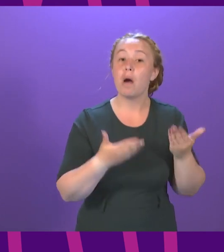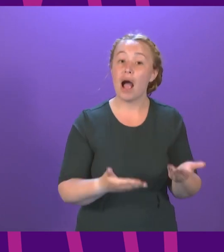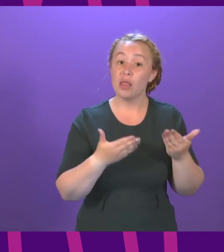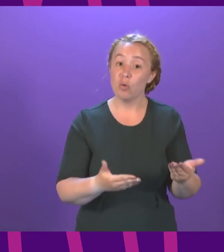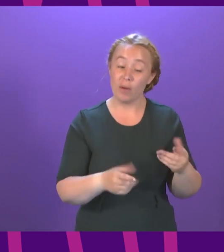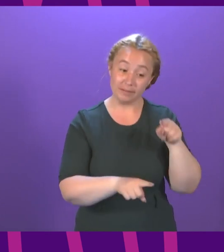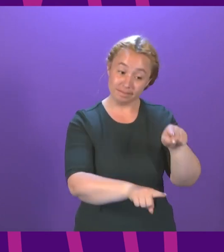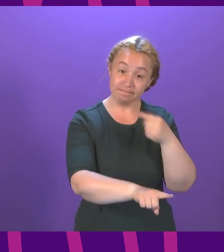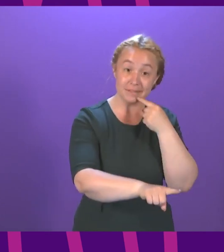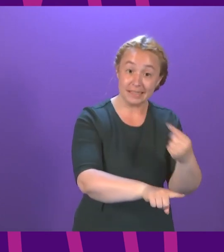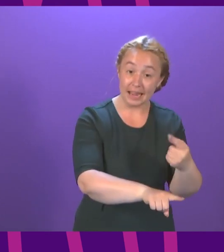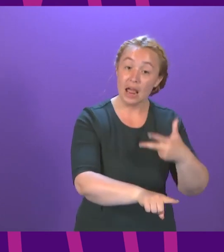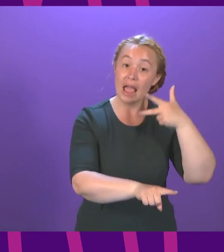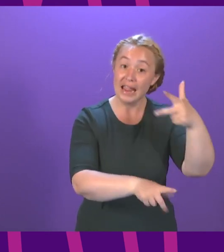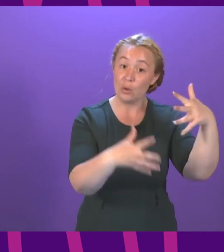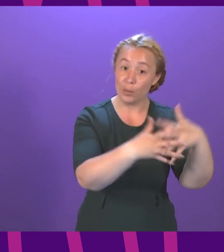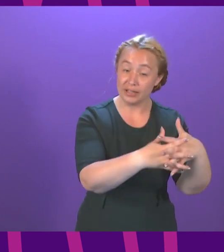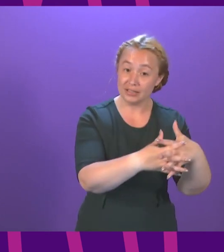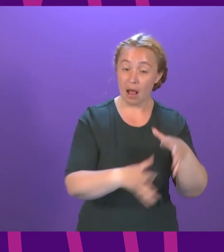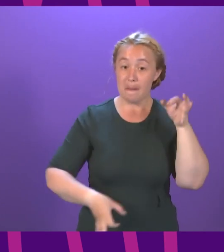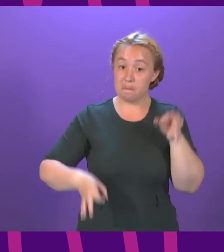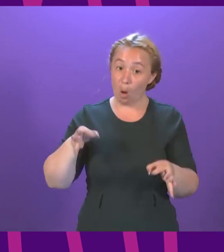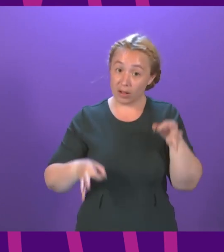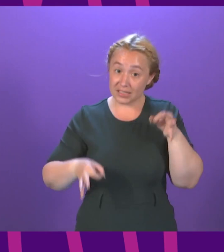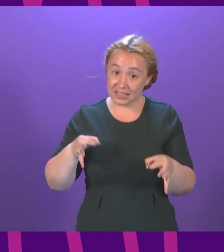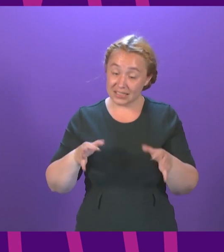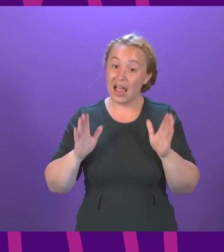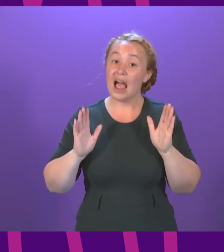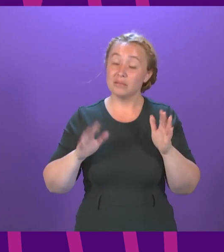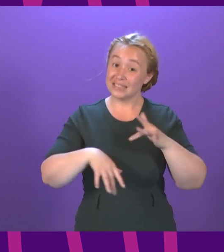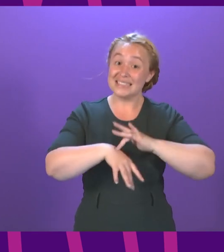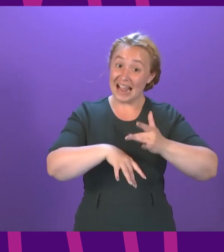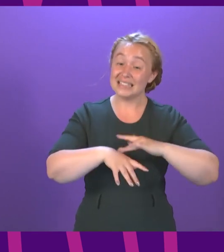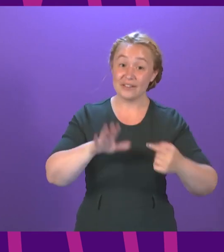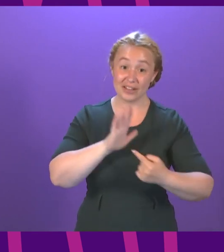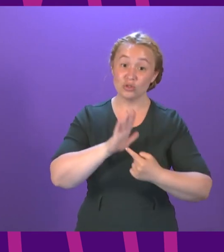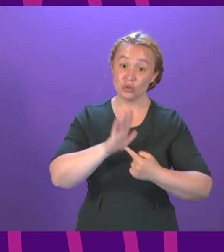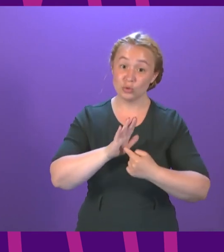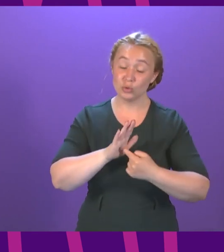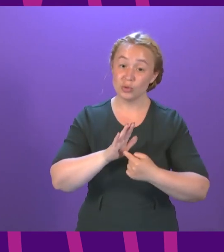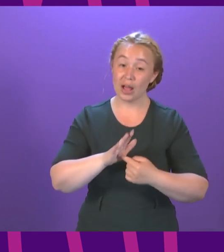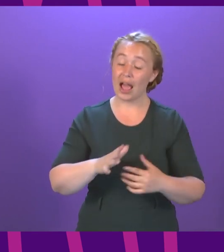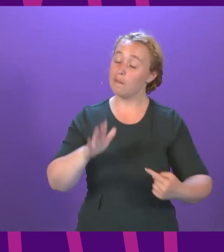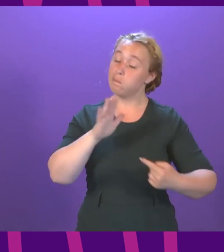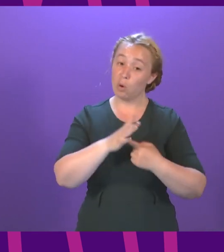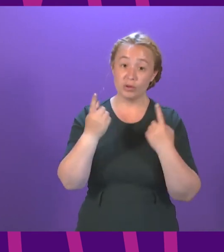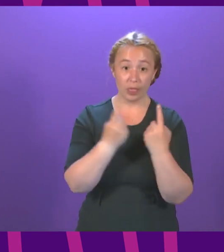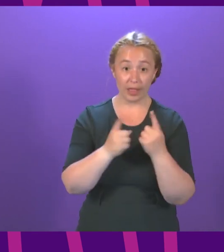However, on these sensitive matters, in which one of the most important things is to maintain